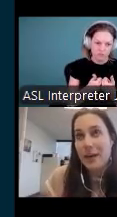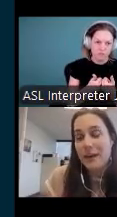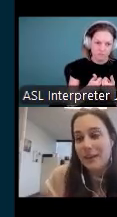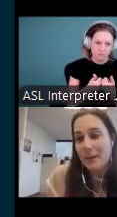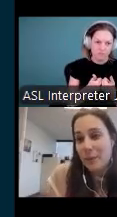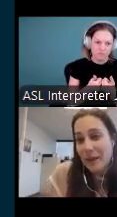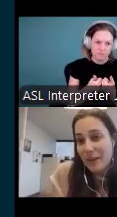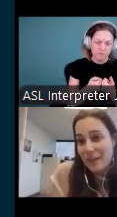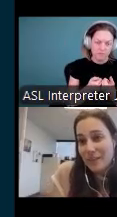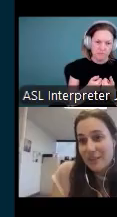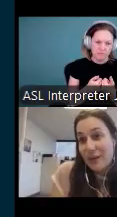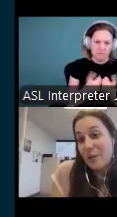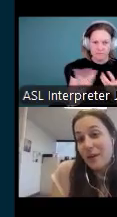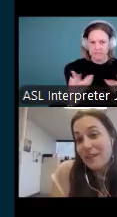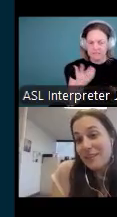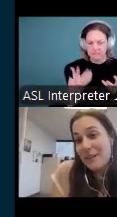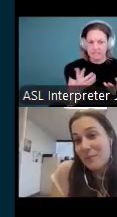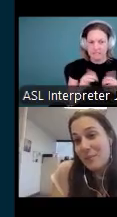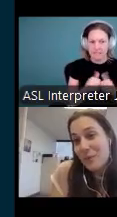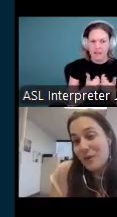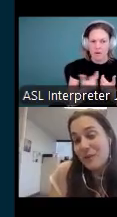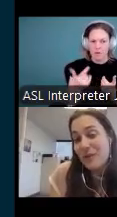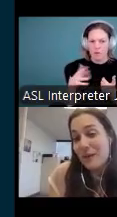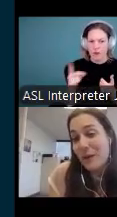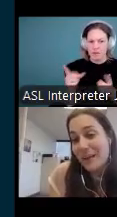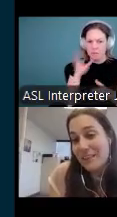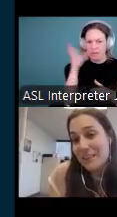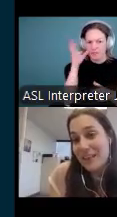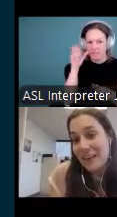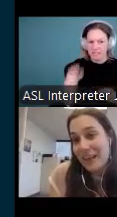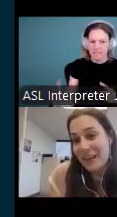how to get parent grandparents on board of ways that they can